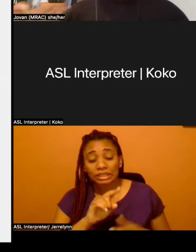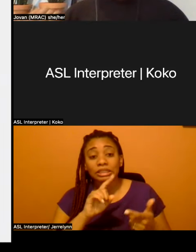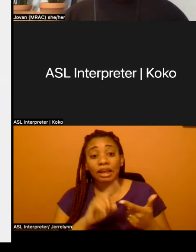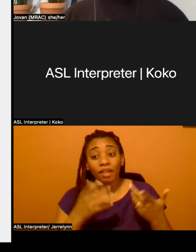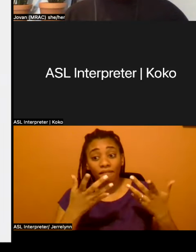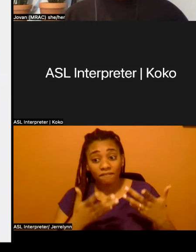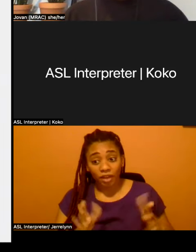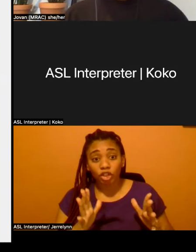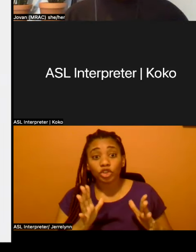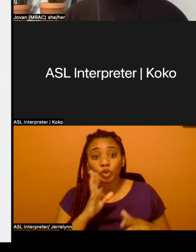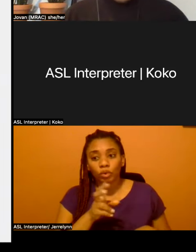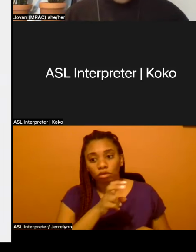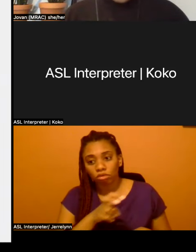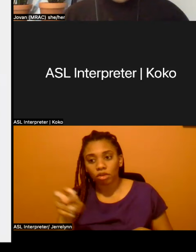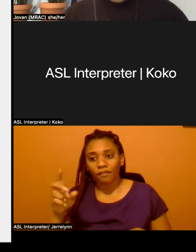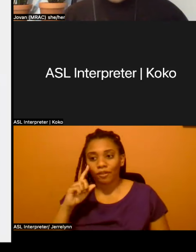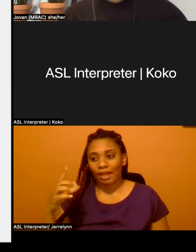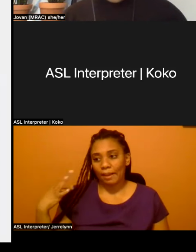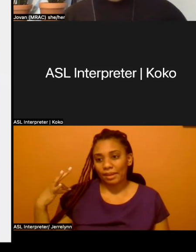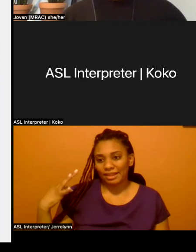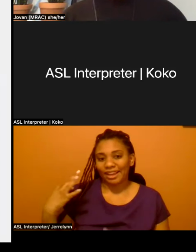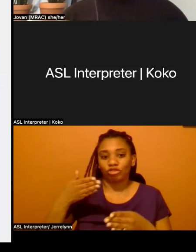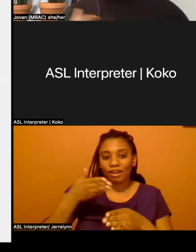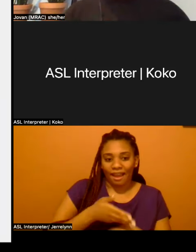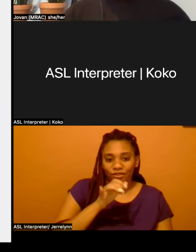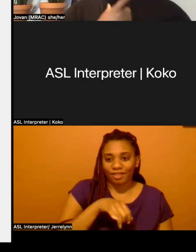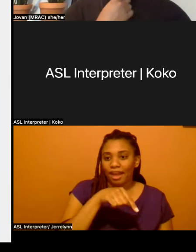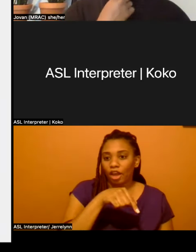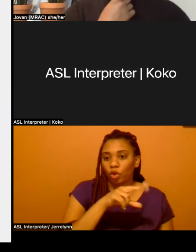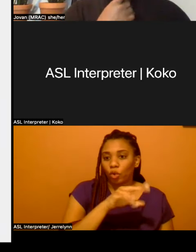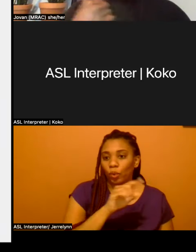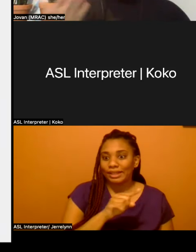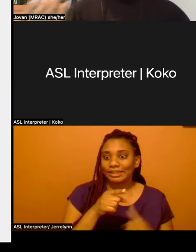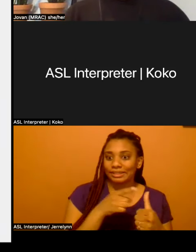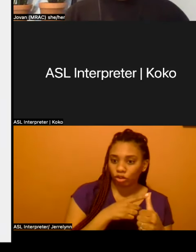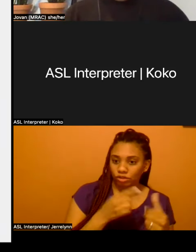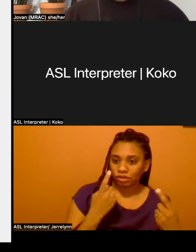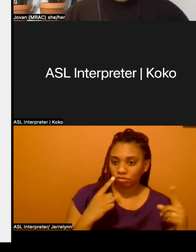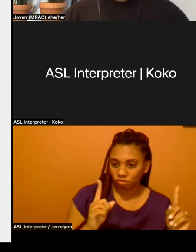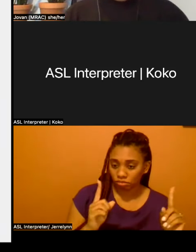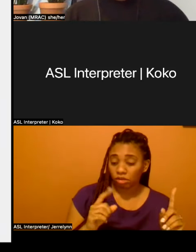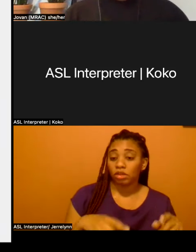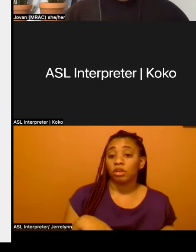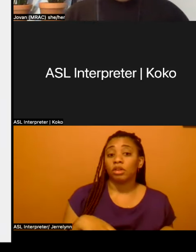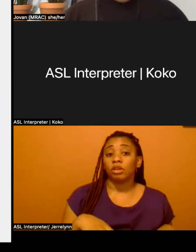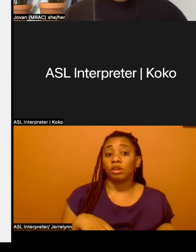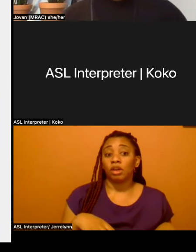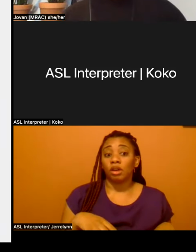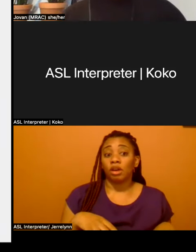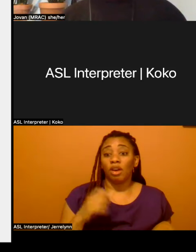if you are able to get through that eligibility quiz. So if the eligibility quiz does not come back in your favor,